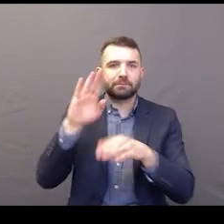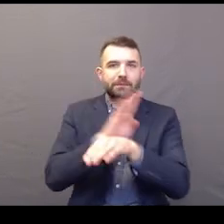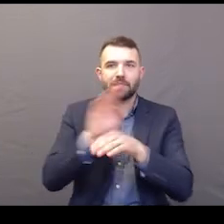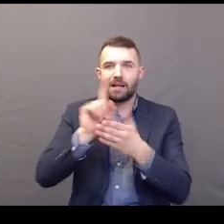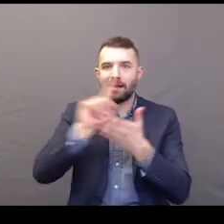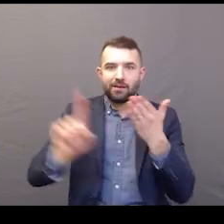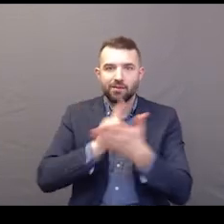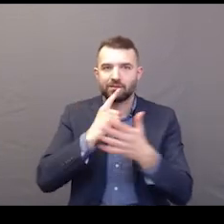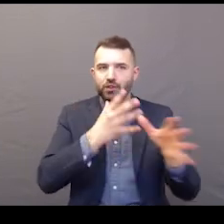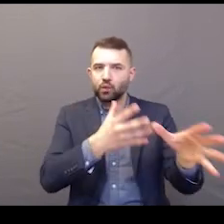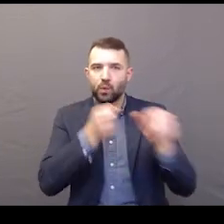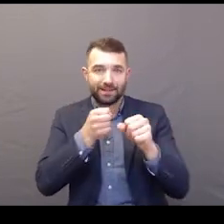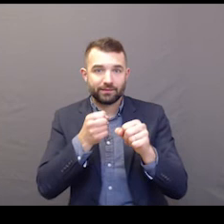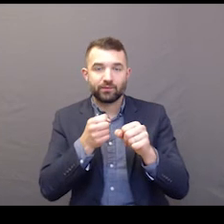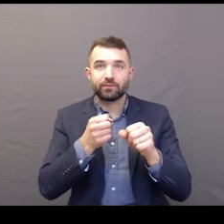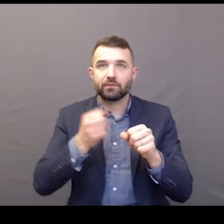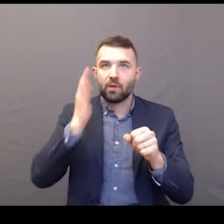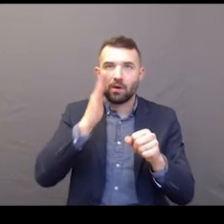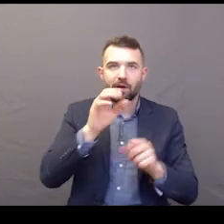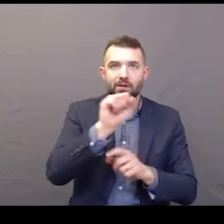would serve the SR 522/I-405 Transit Hub in Bothell